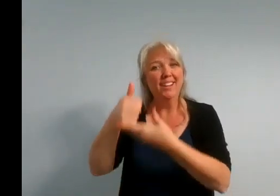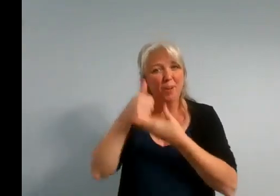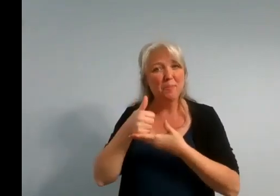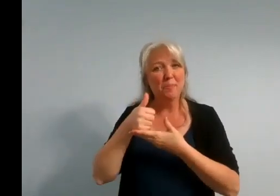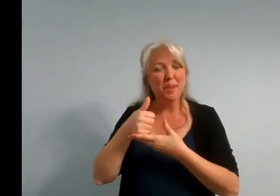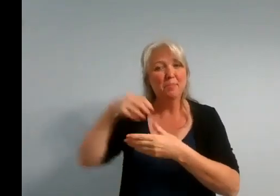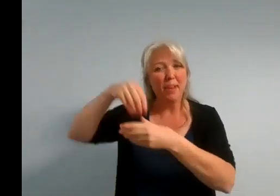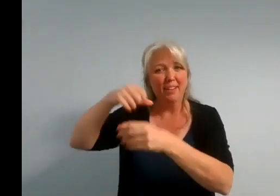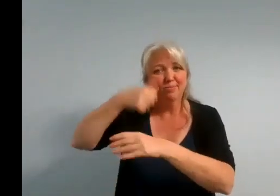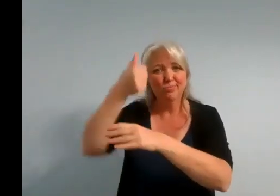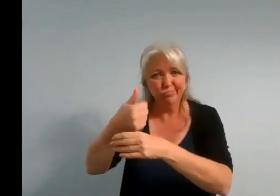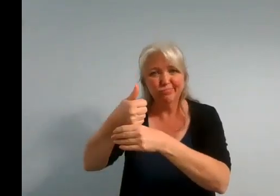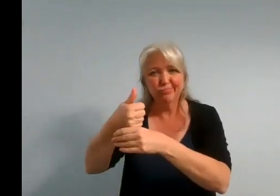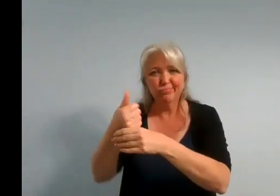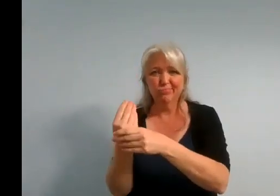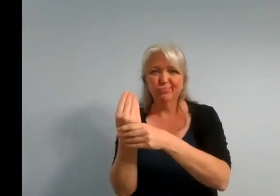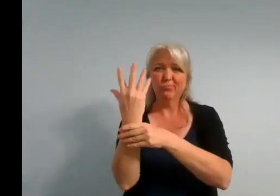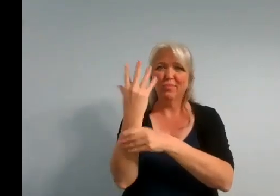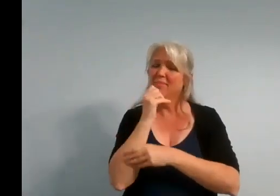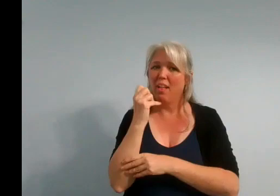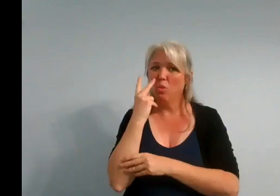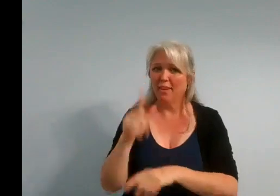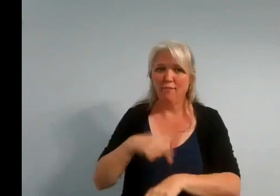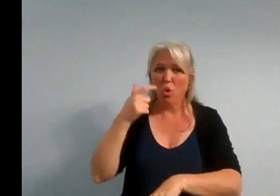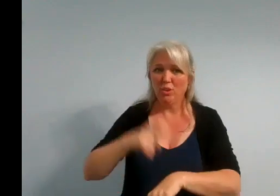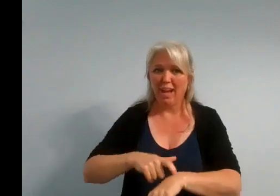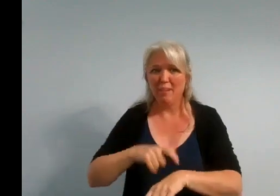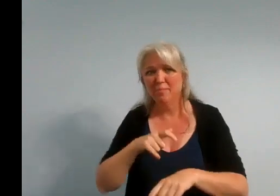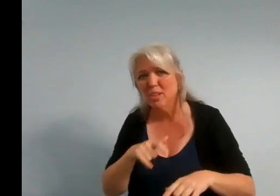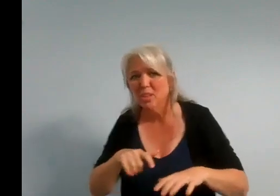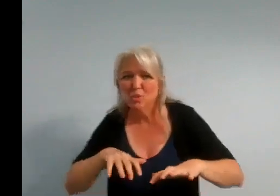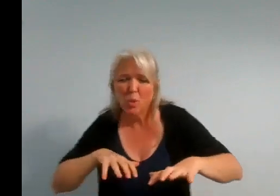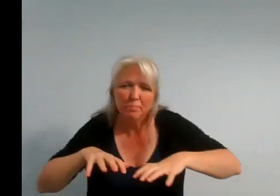I hadn’t looked at it for a long time. I went crawling around on my hands and knees,